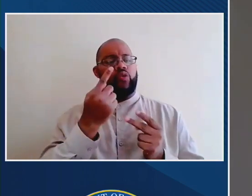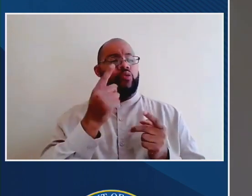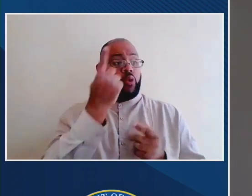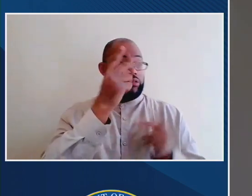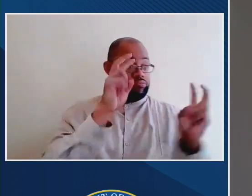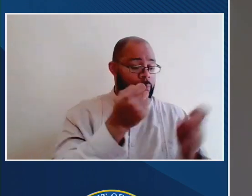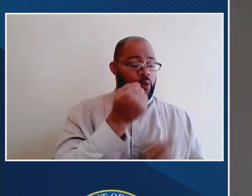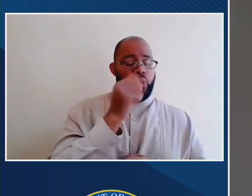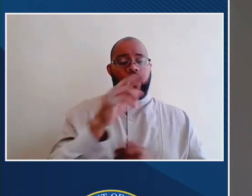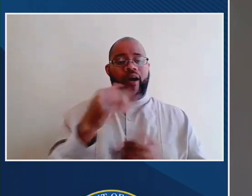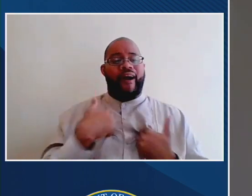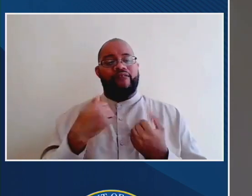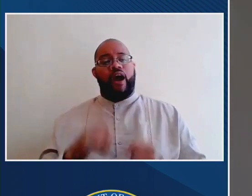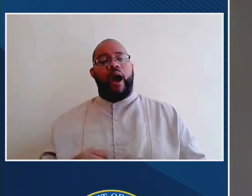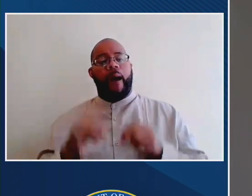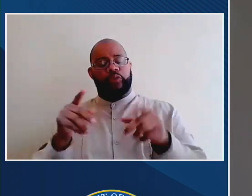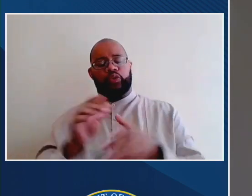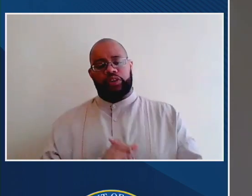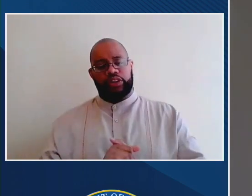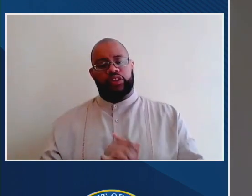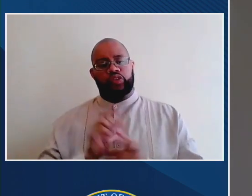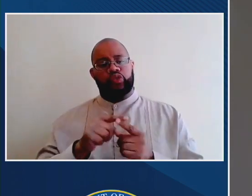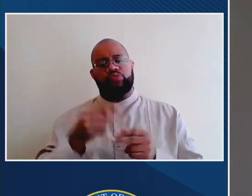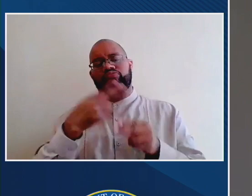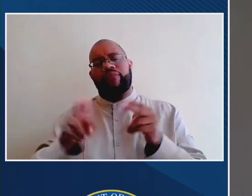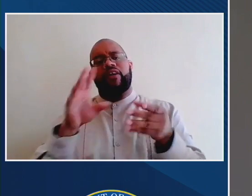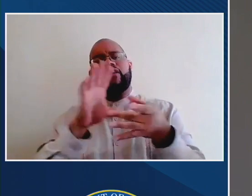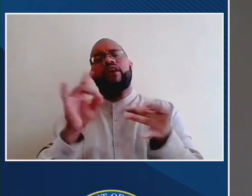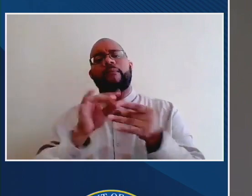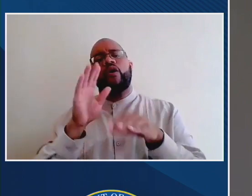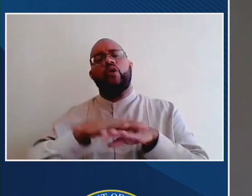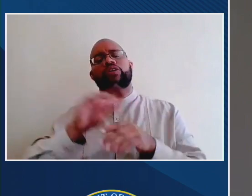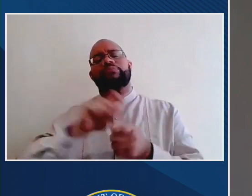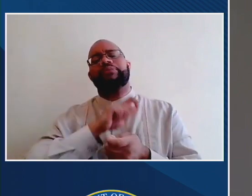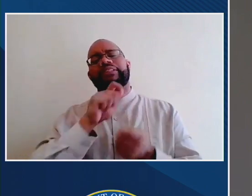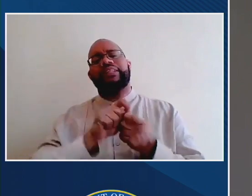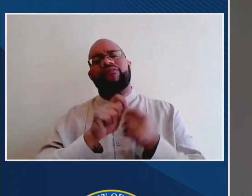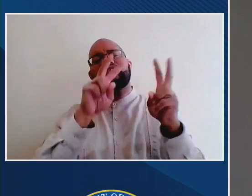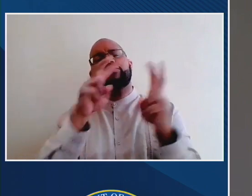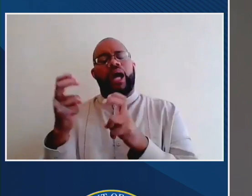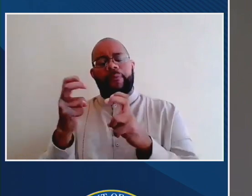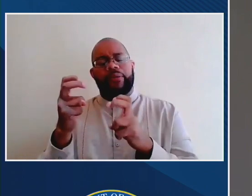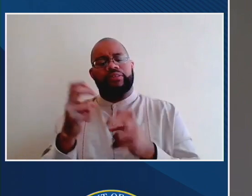opportunity to briefly comment on particular topic, segment, subsection of a